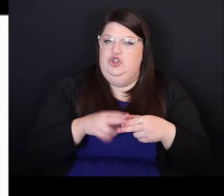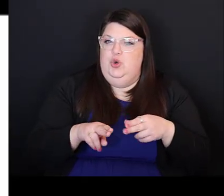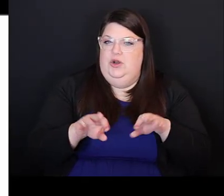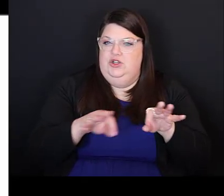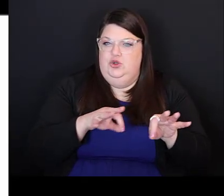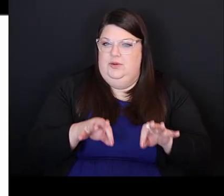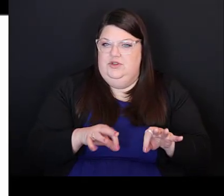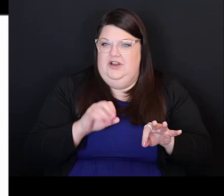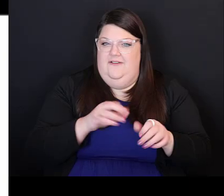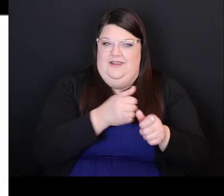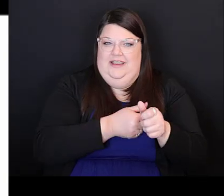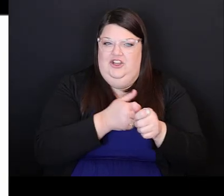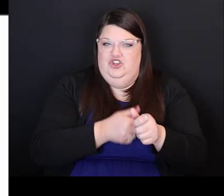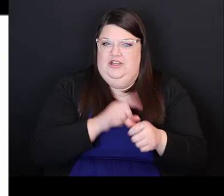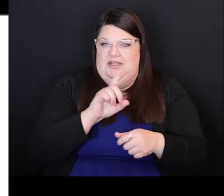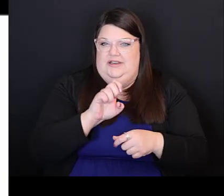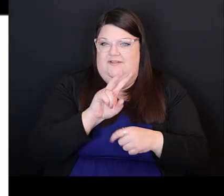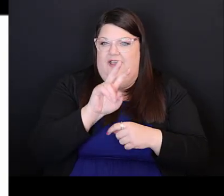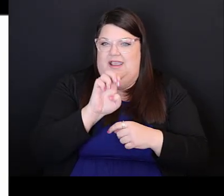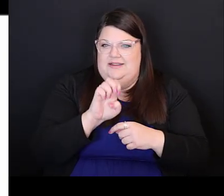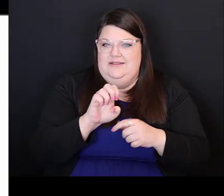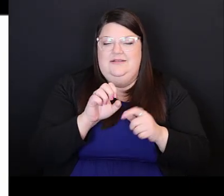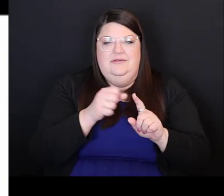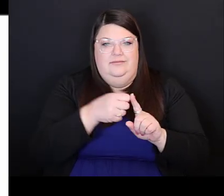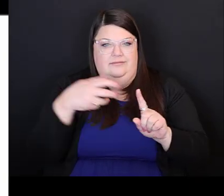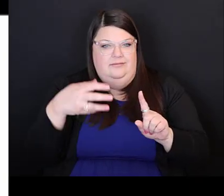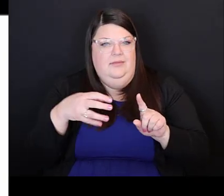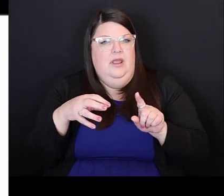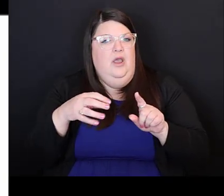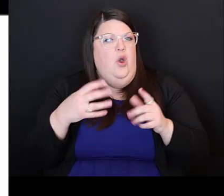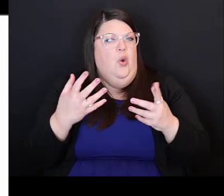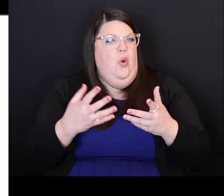And there are short descriptions of the devices so you can better understand what